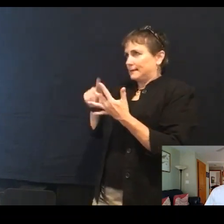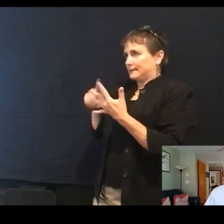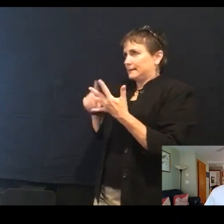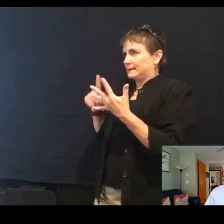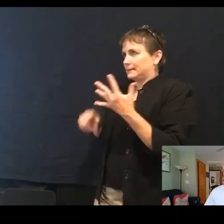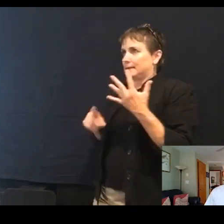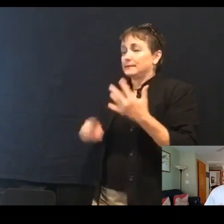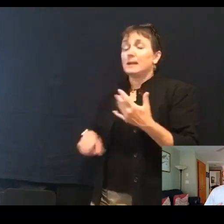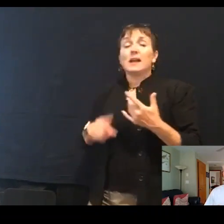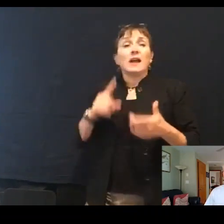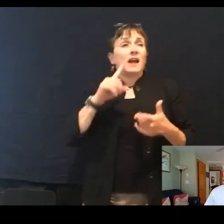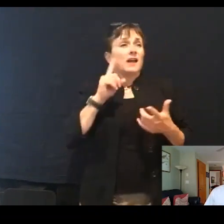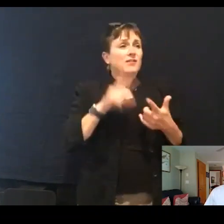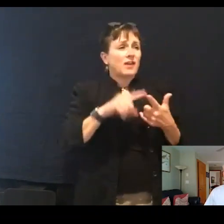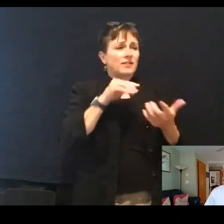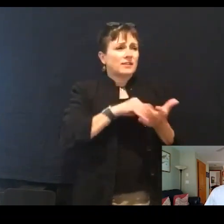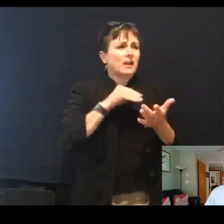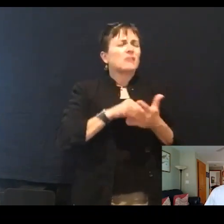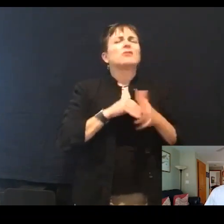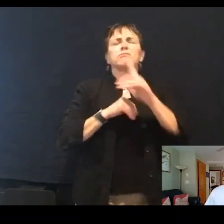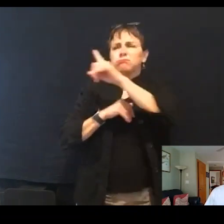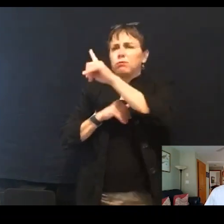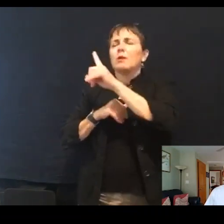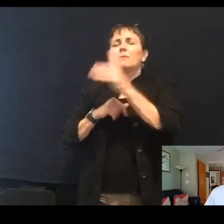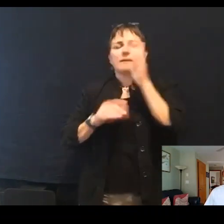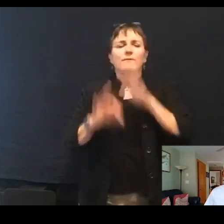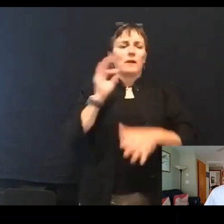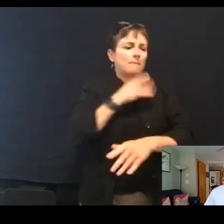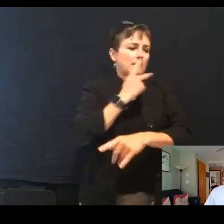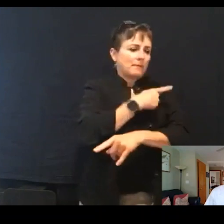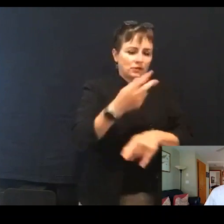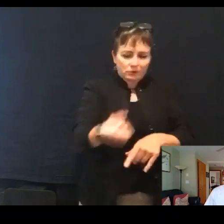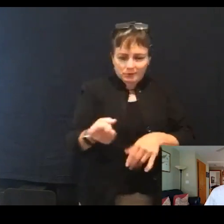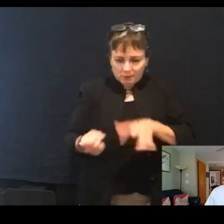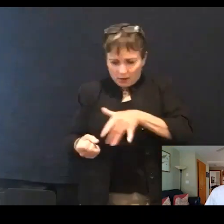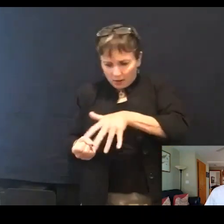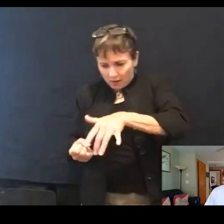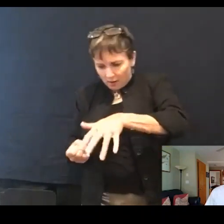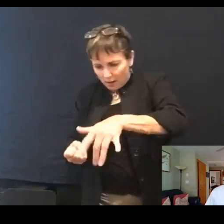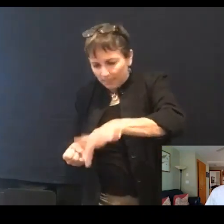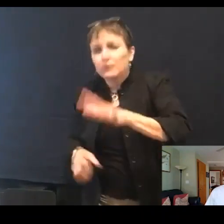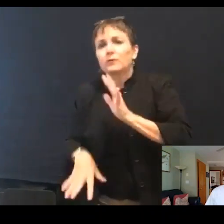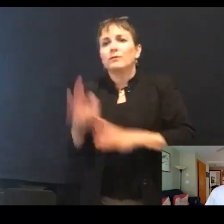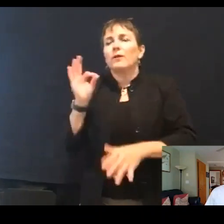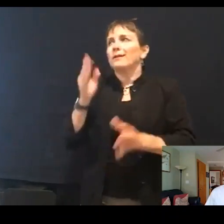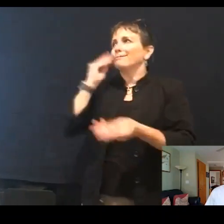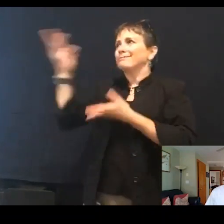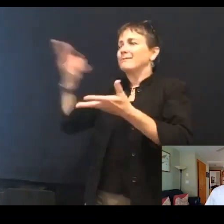the time to go and look through the databases and identify patients who meet those criteria.